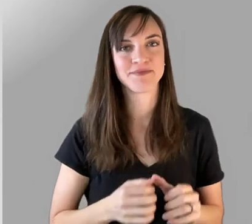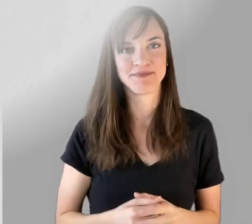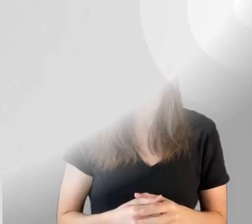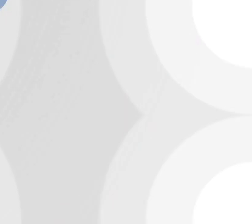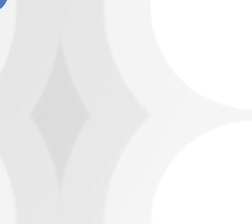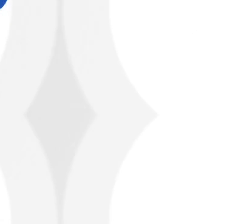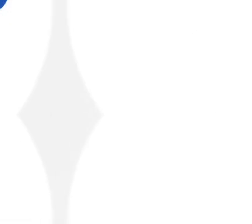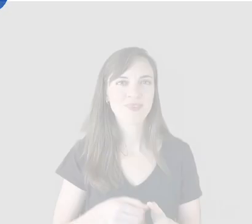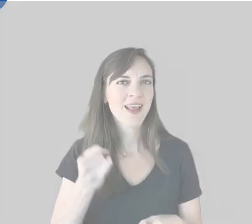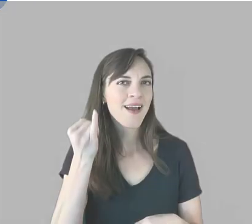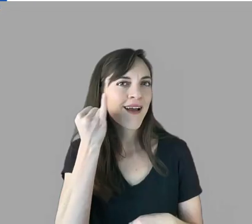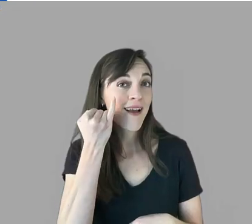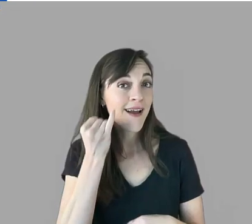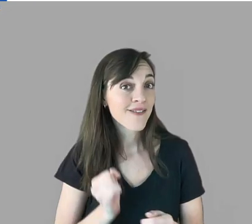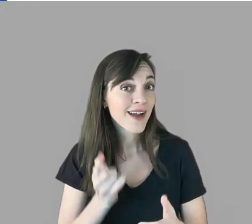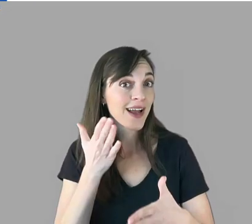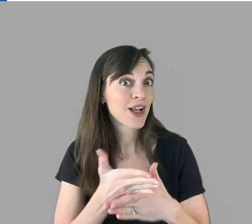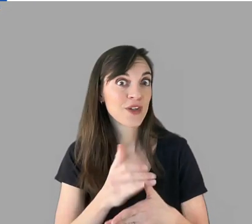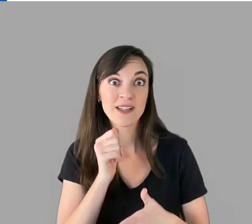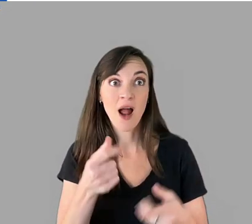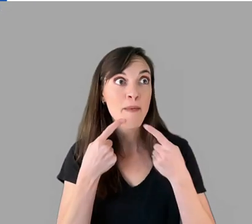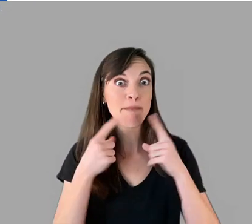If an intervention is not working, then the team should come back